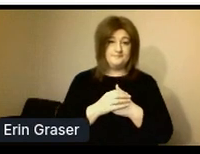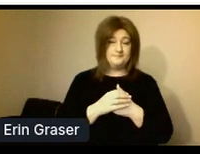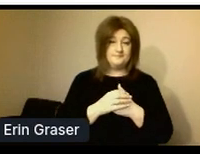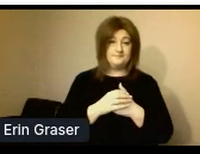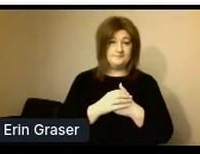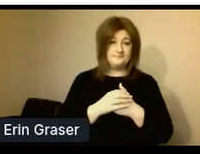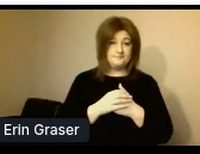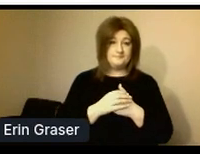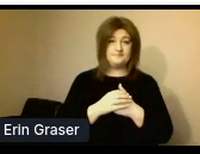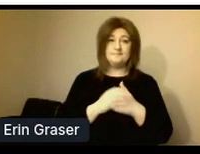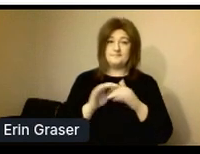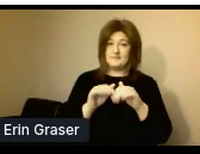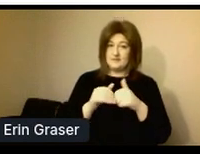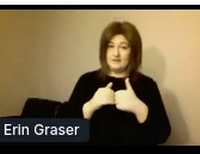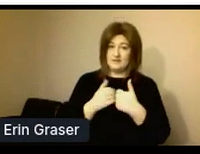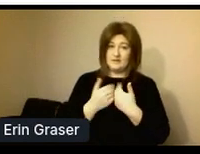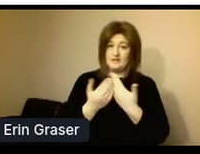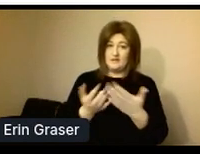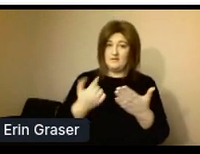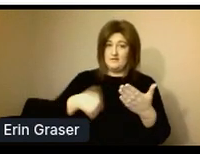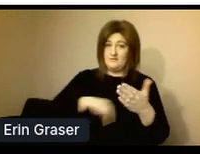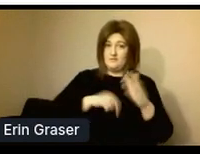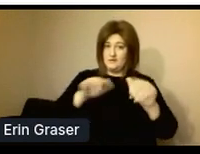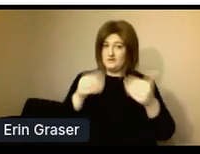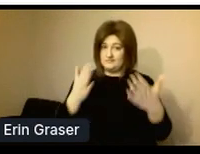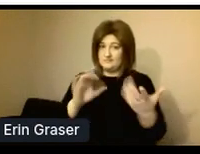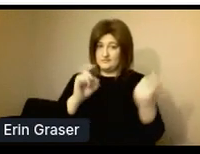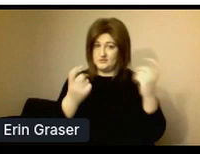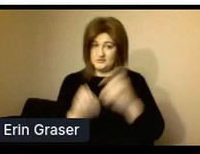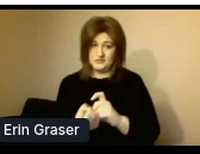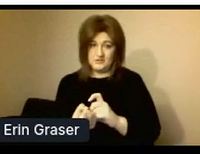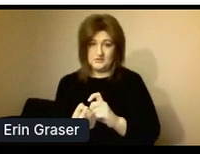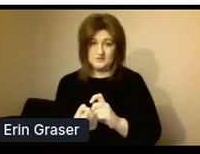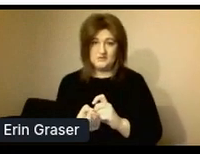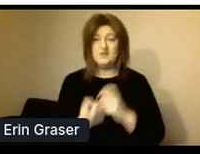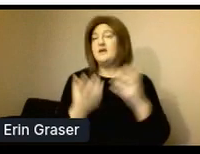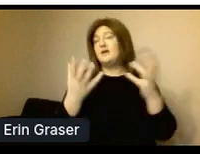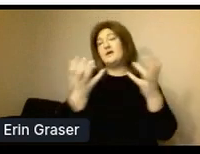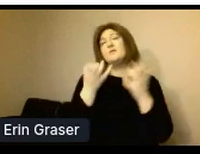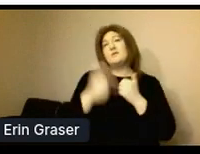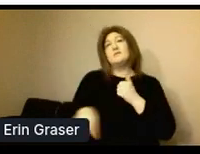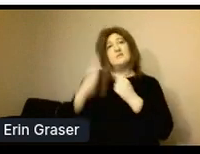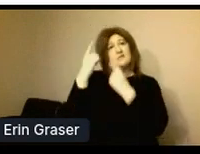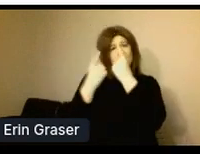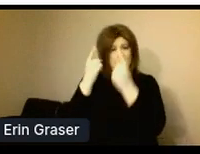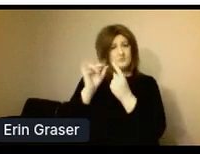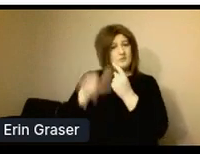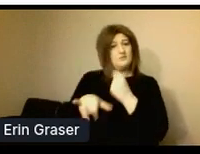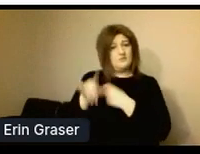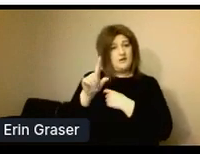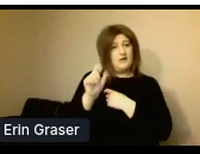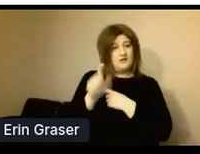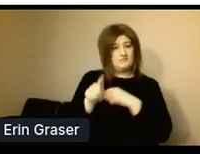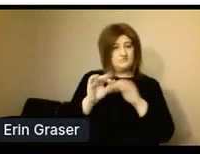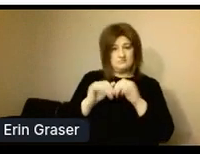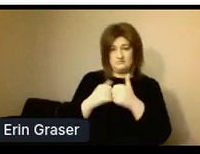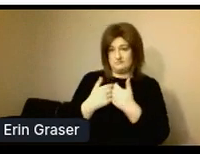How do we propose that we change? And I want you to think about that.